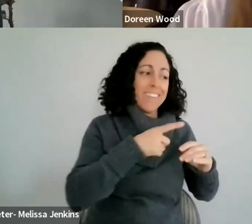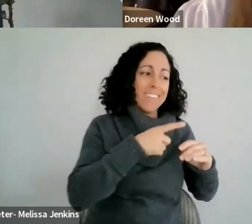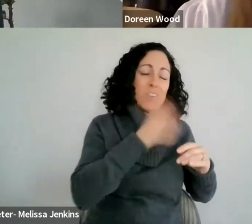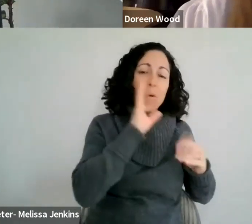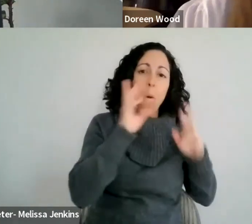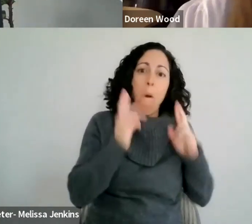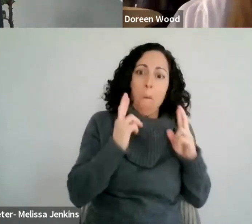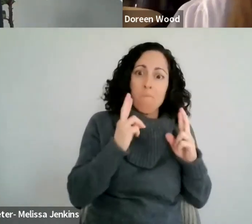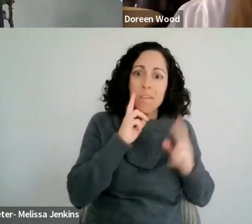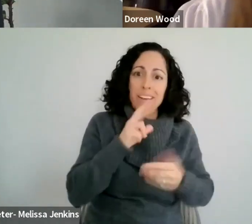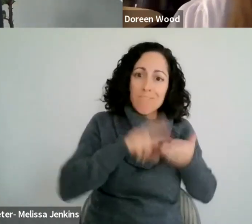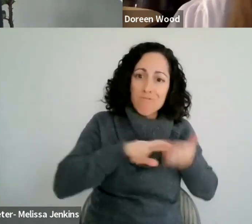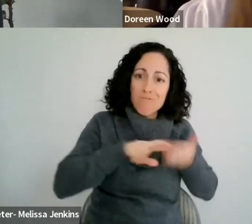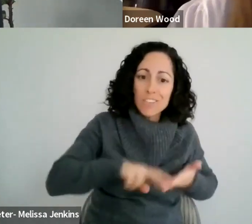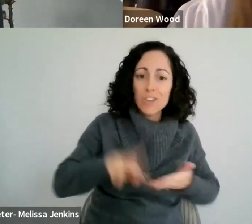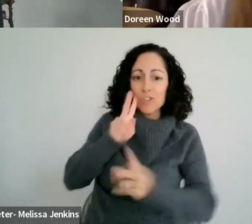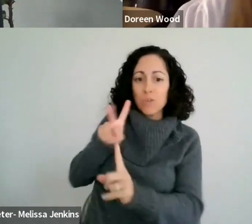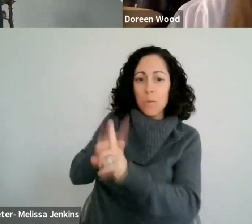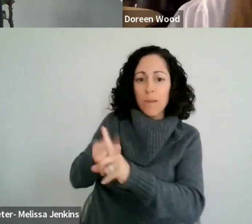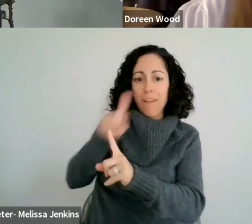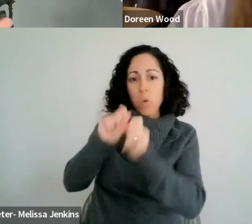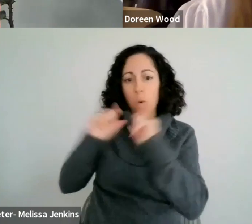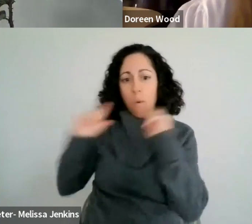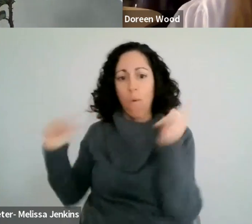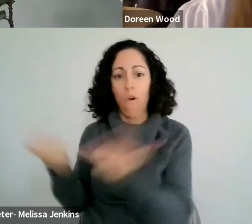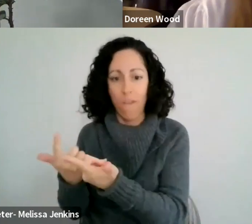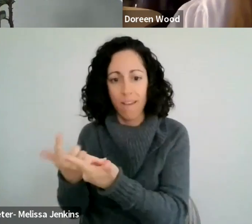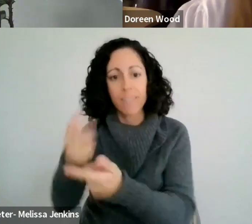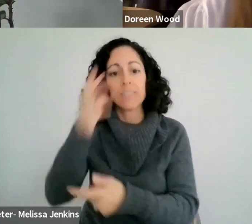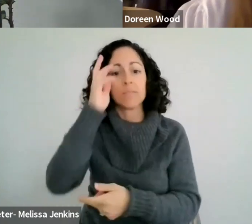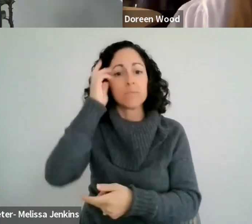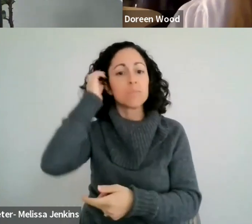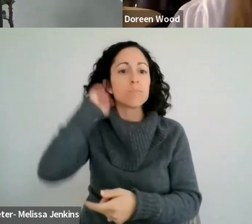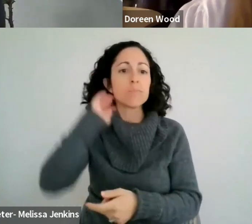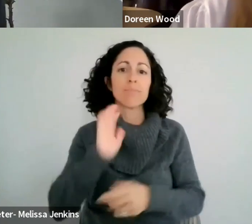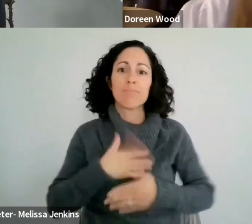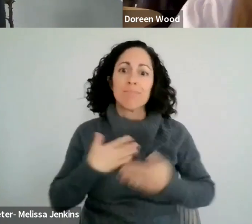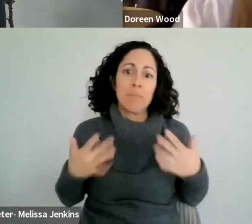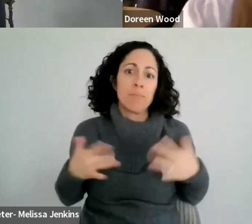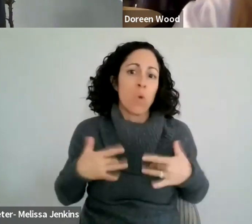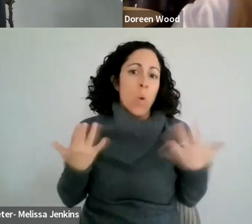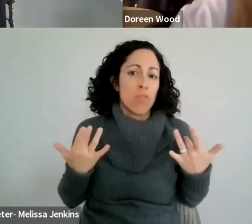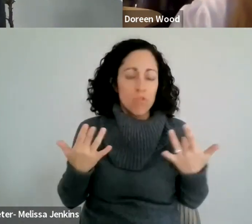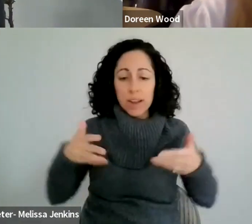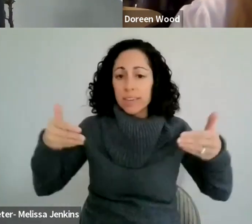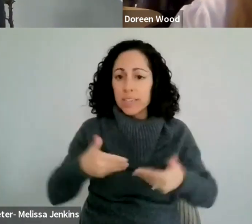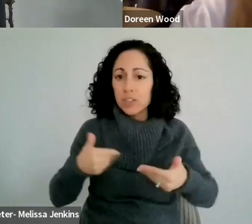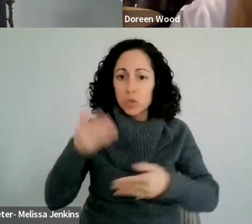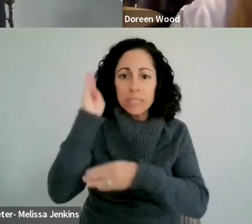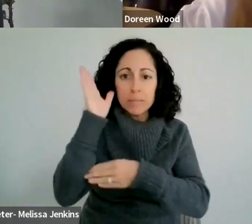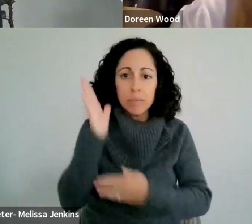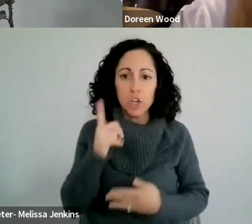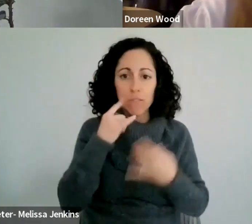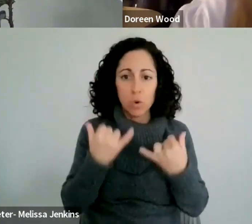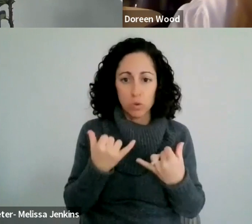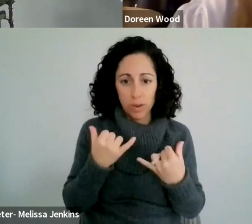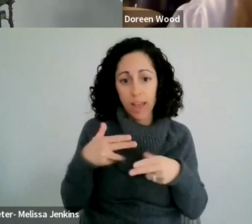with the research that will benefit them. So I'm so pleased to introduce our speaker today, Doreen Wood from ProQR.